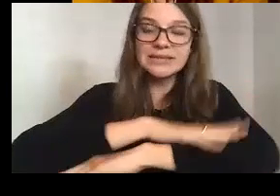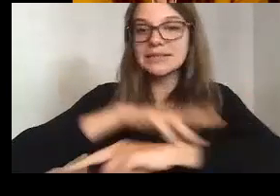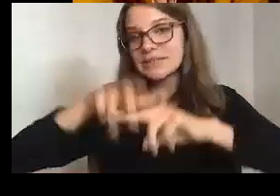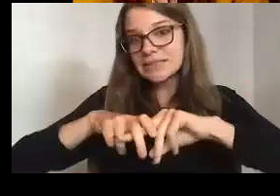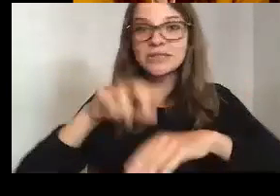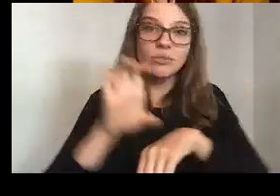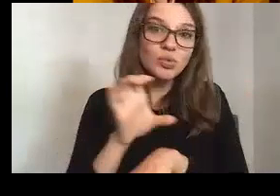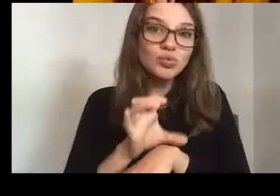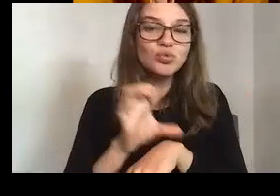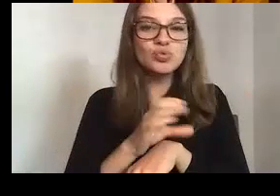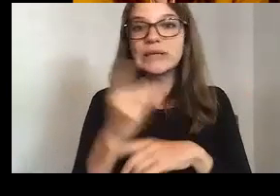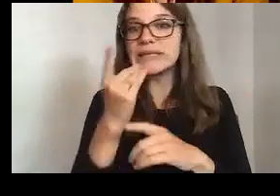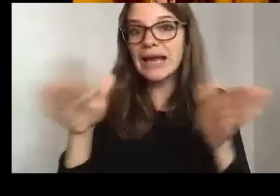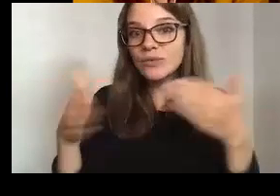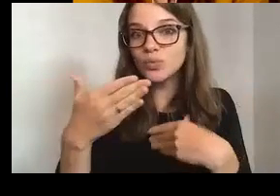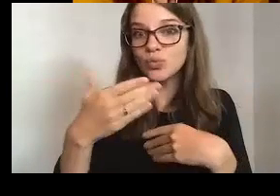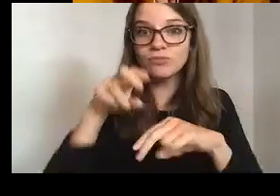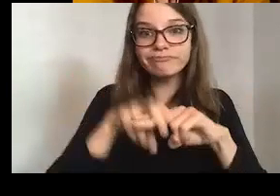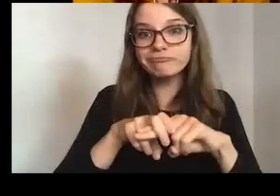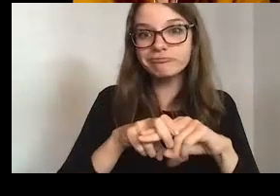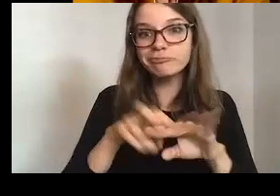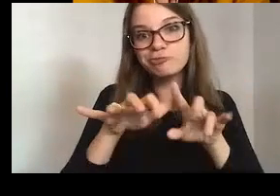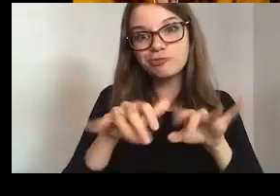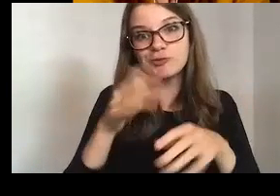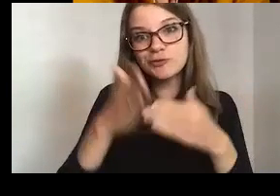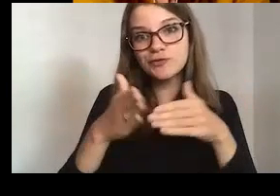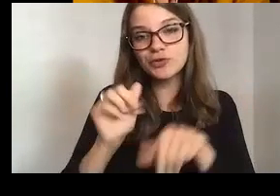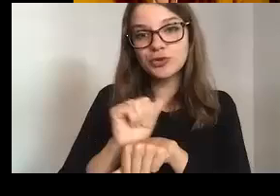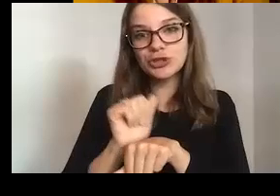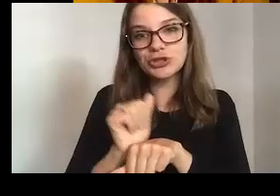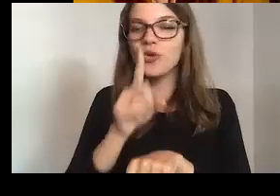at dining room tables getting work done and so really trying to get in that physical